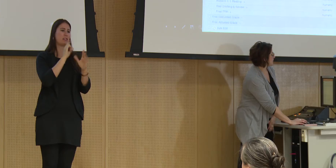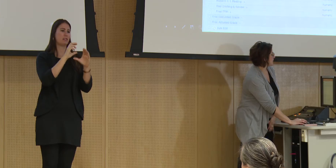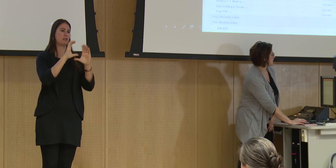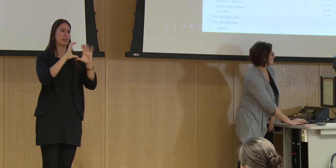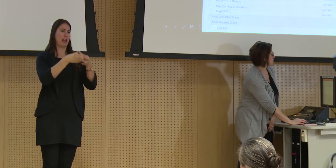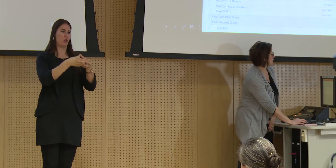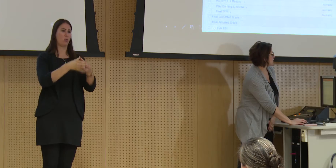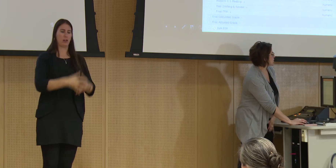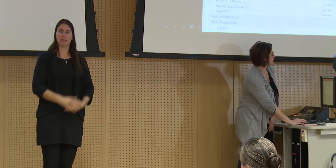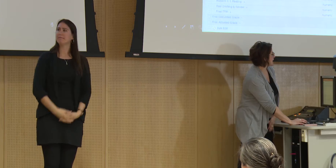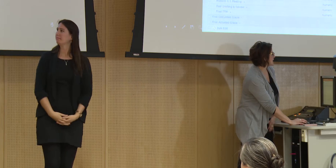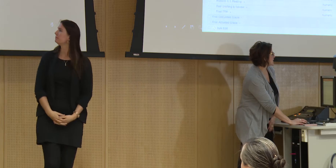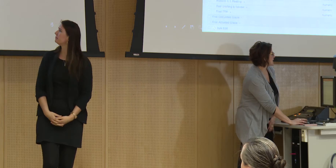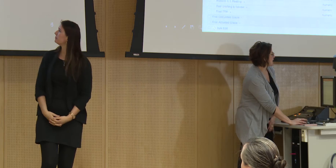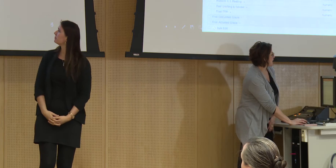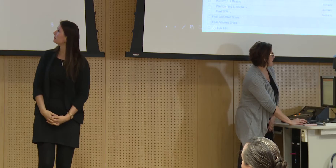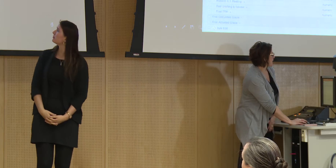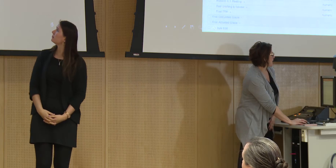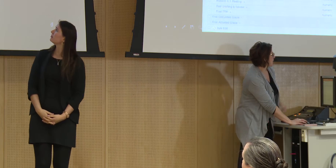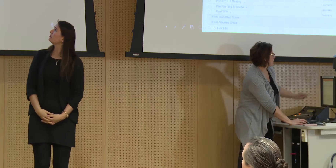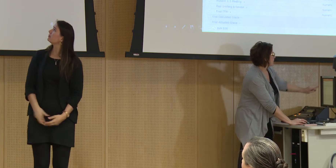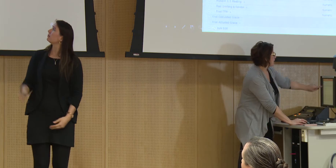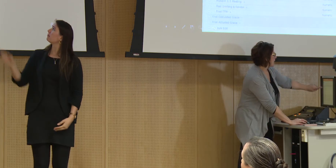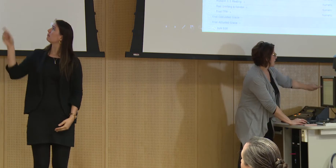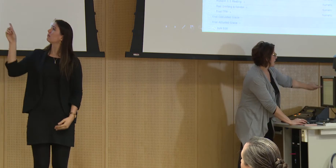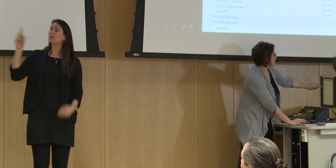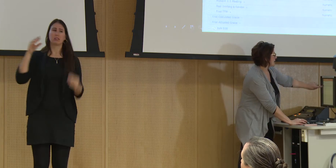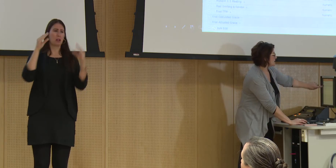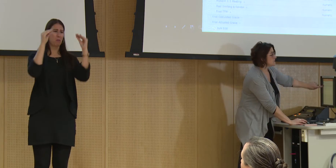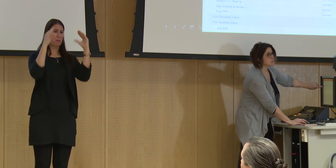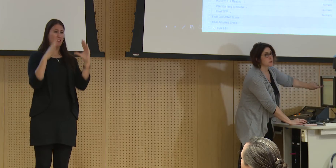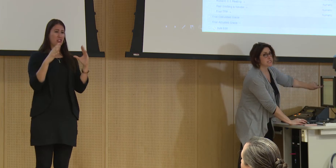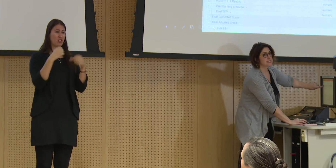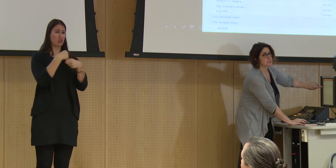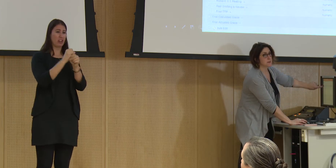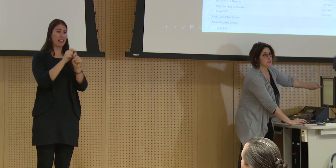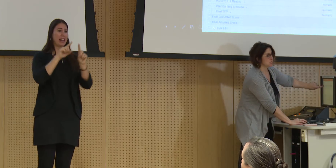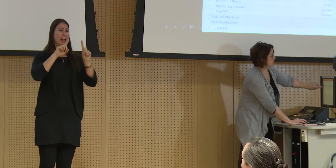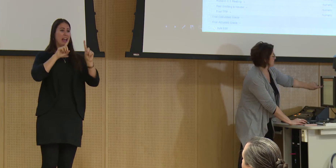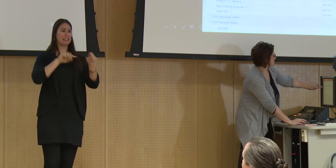So he created "attendance and participation,"